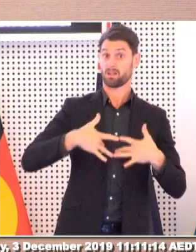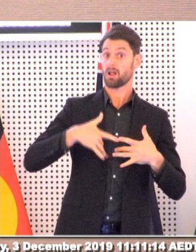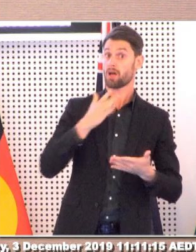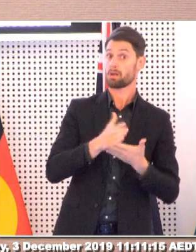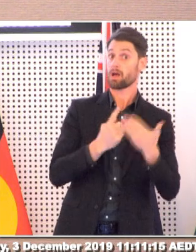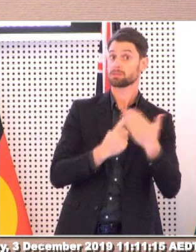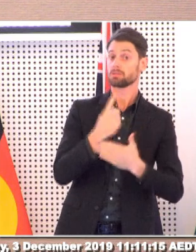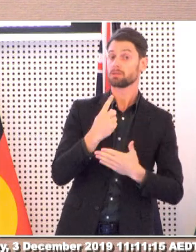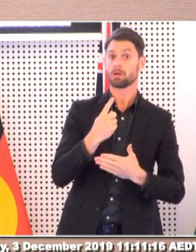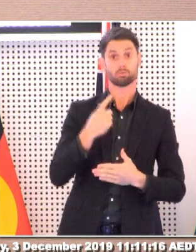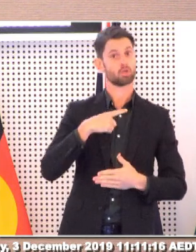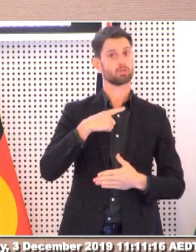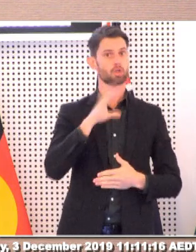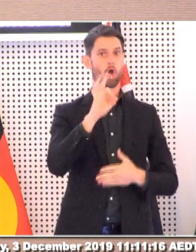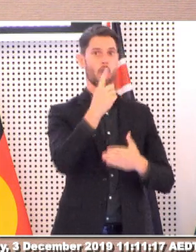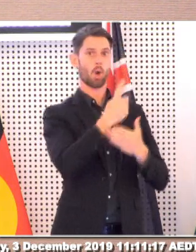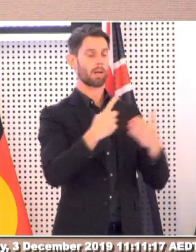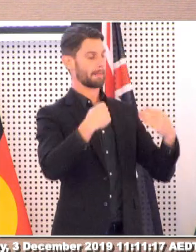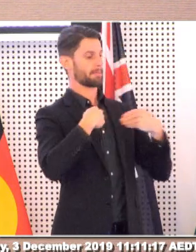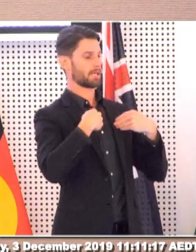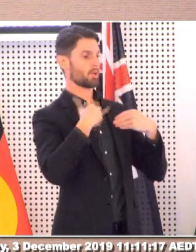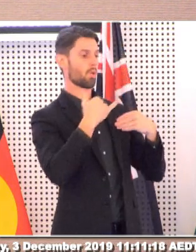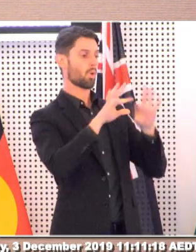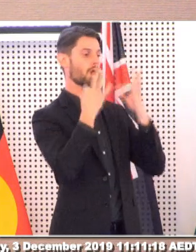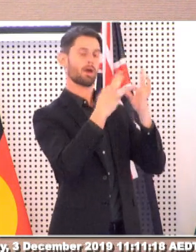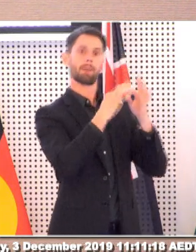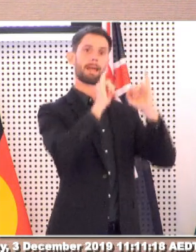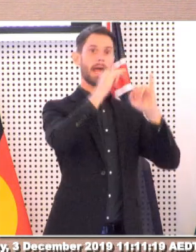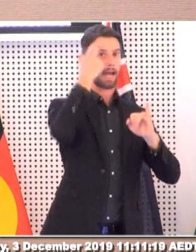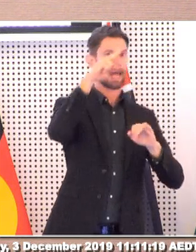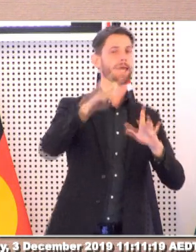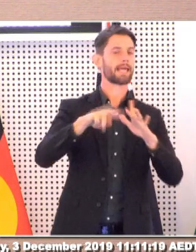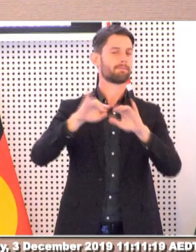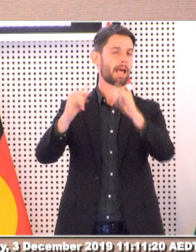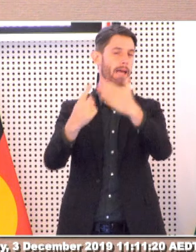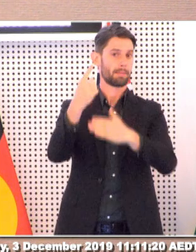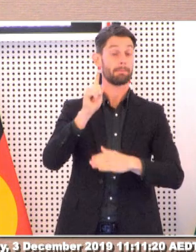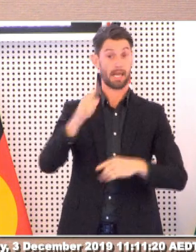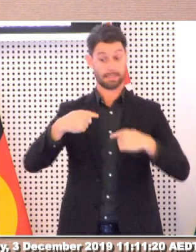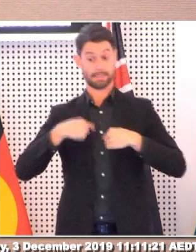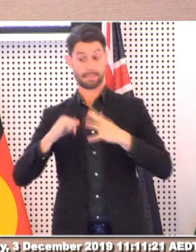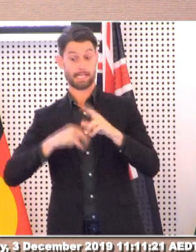because it’s not just the organisational risk then that’s of concern, but that it becomes staff’s jobs that are of concern.